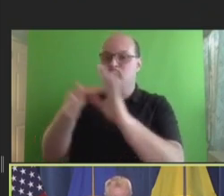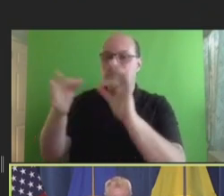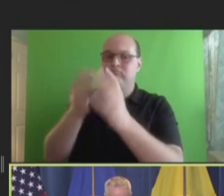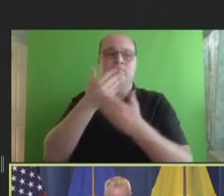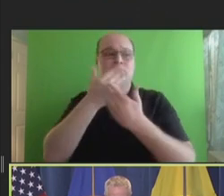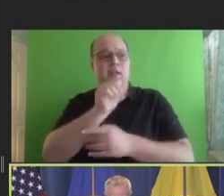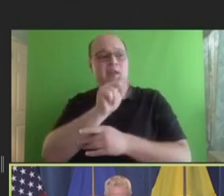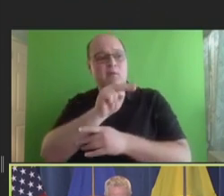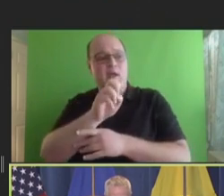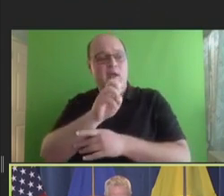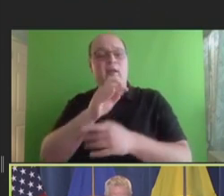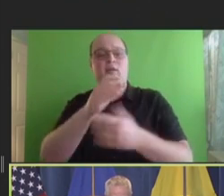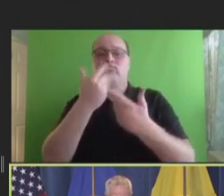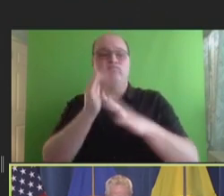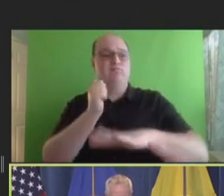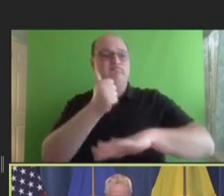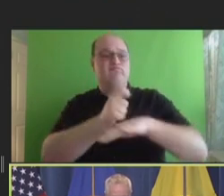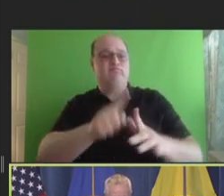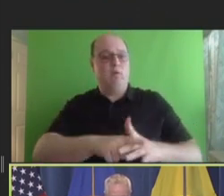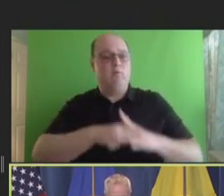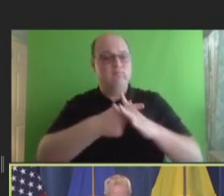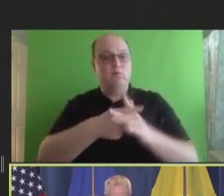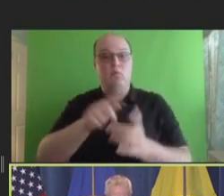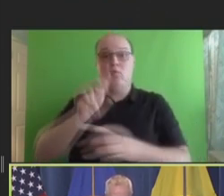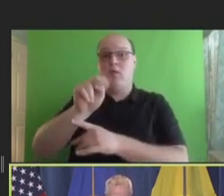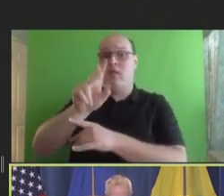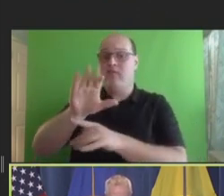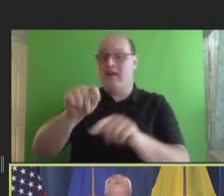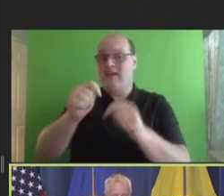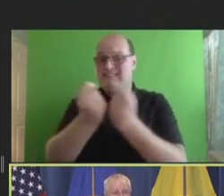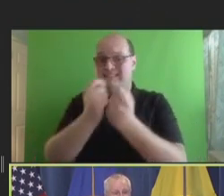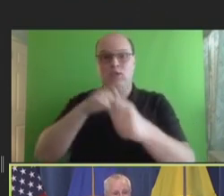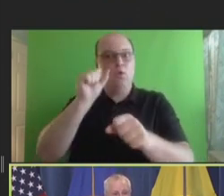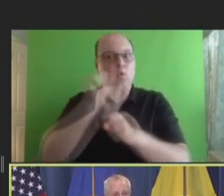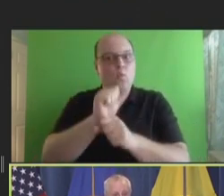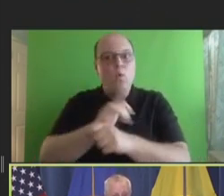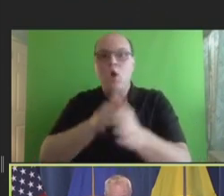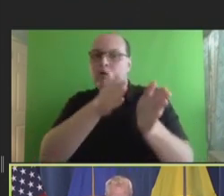getting us started, and to the NVAC team for its work in planning this meeting and supporting